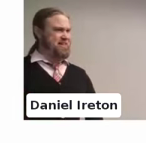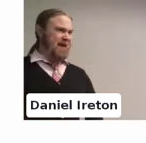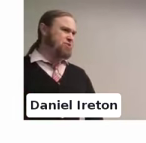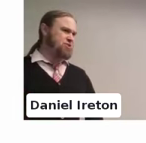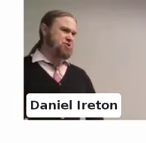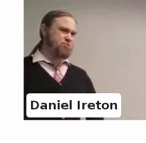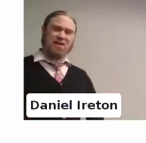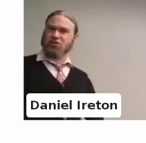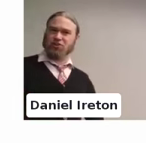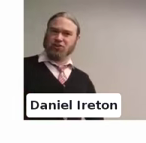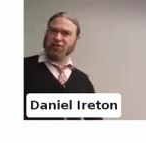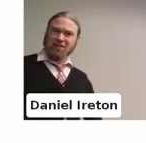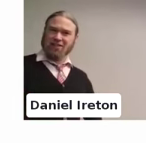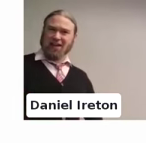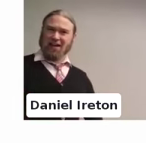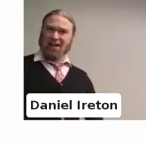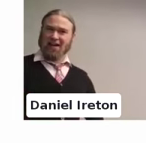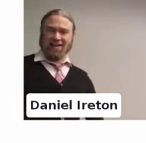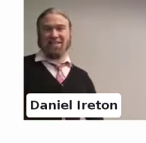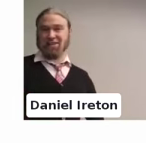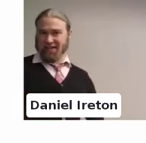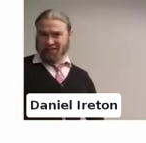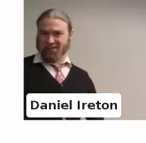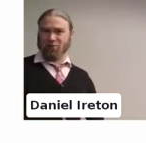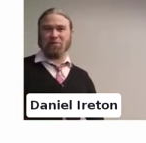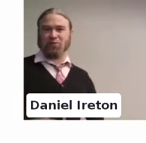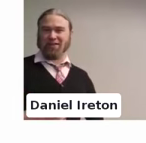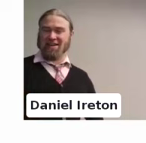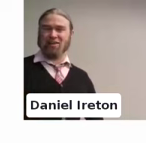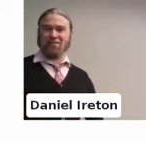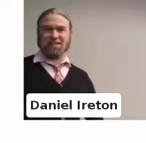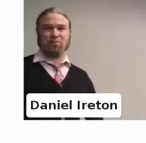Our numbers were really good.